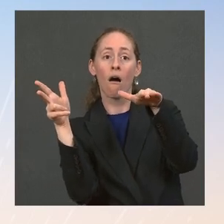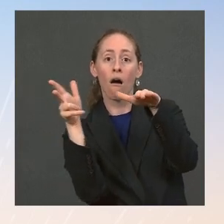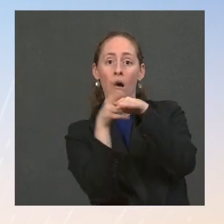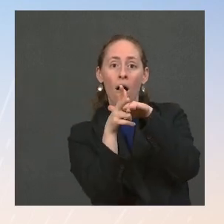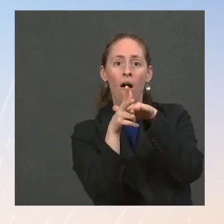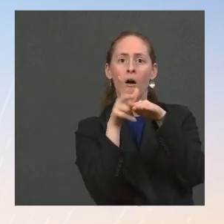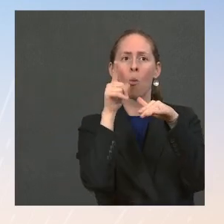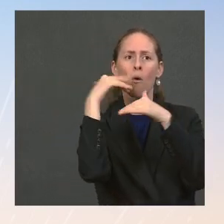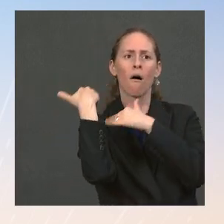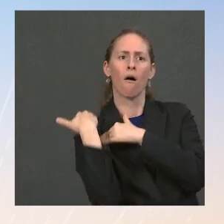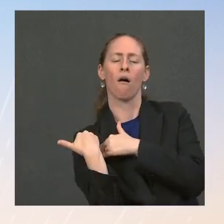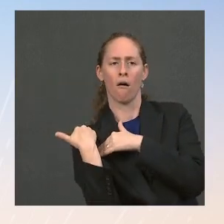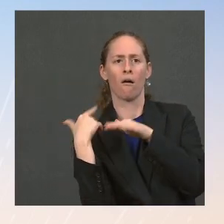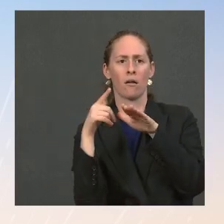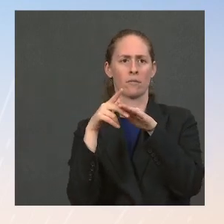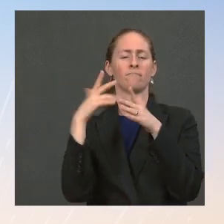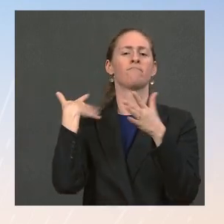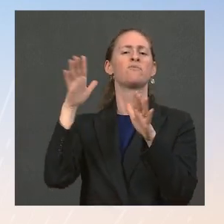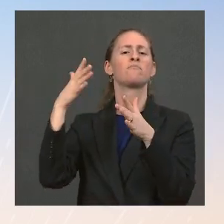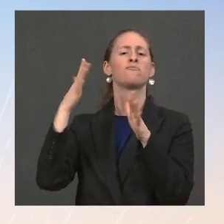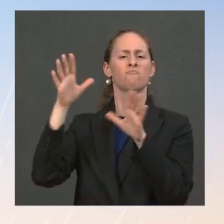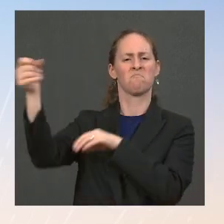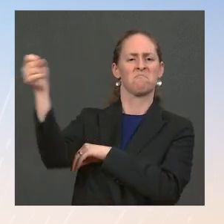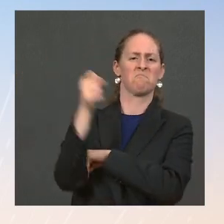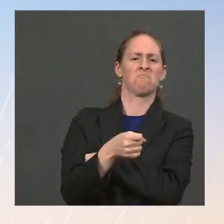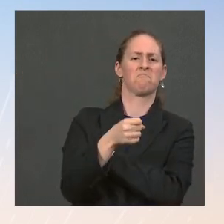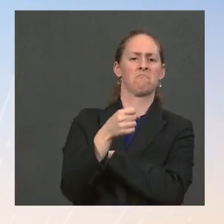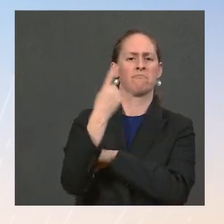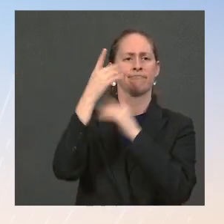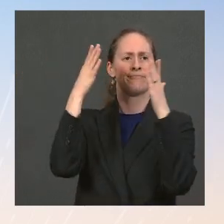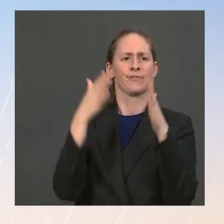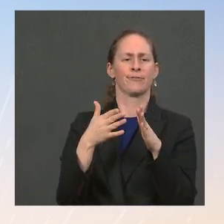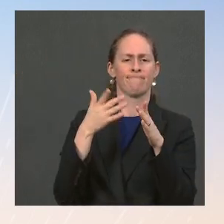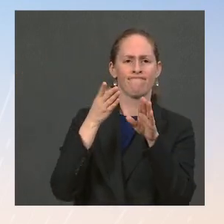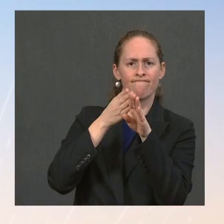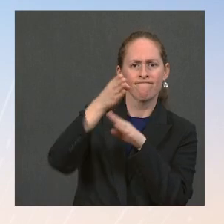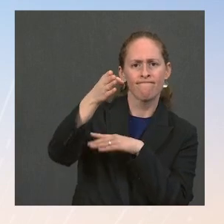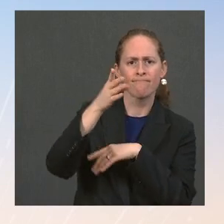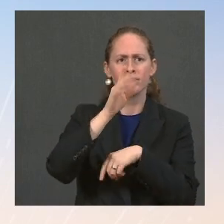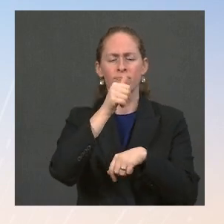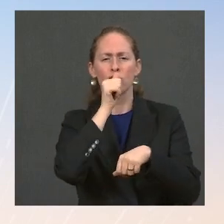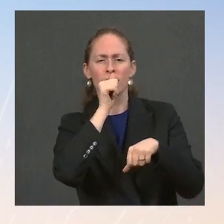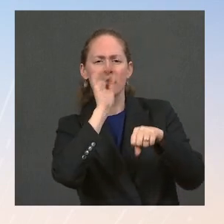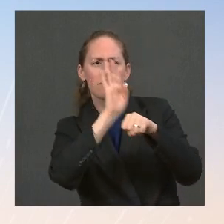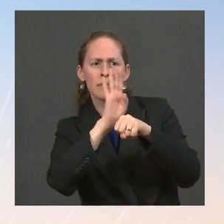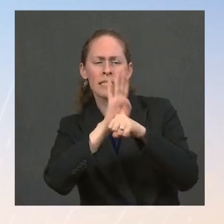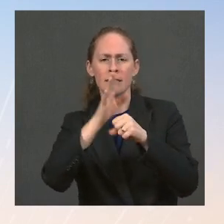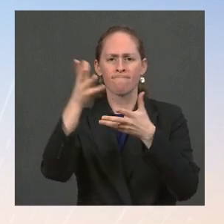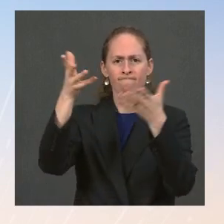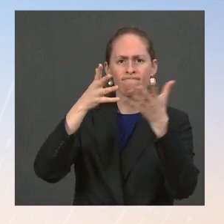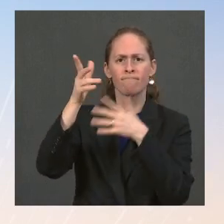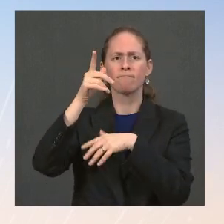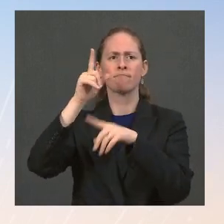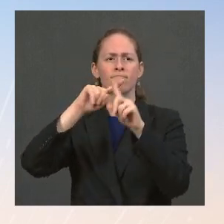to work with Secretary Buttigieg and bring stakeholders -- labor, private industry -- together to help solve the global transportation supply problems.